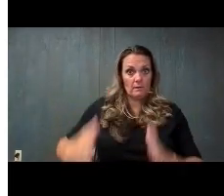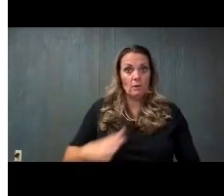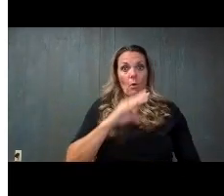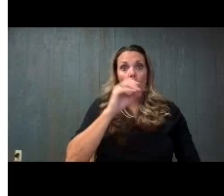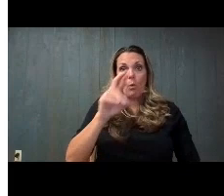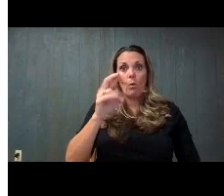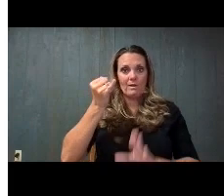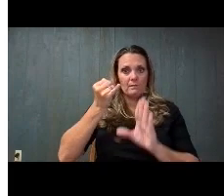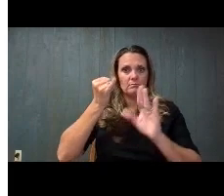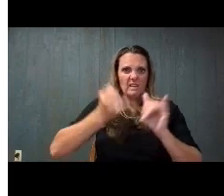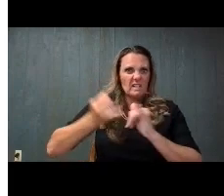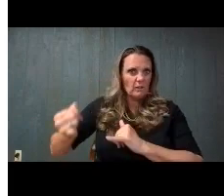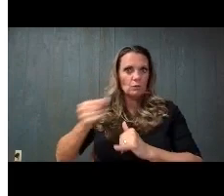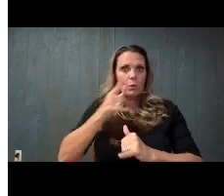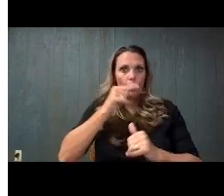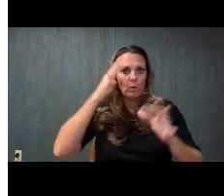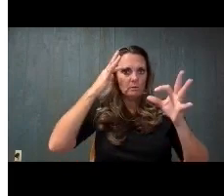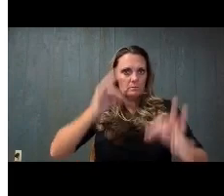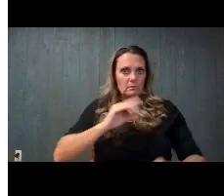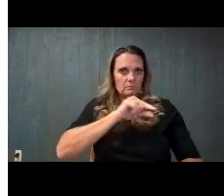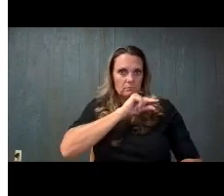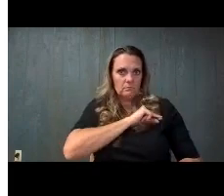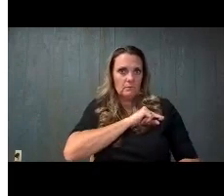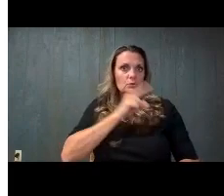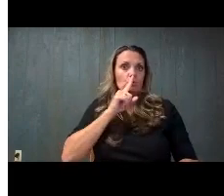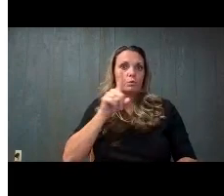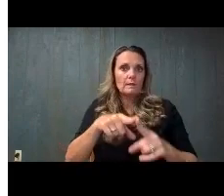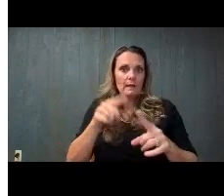who have been determined eligible to receive VR services.